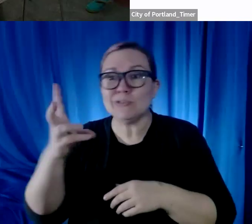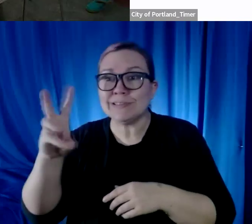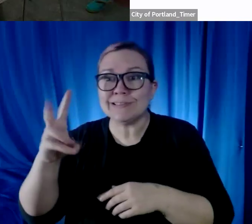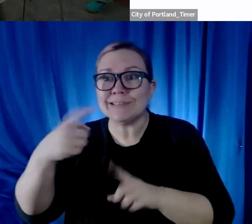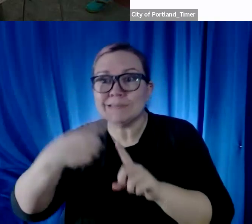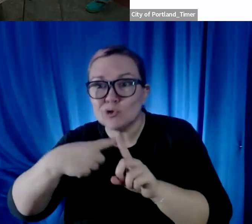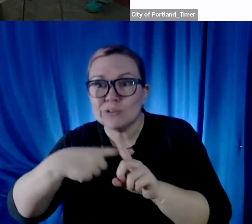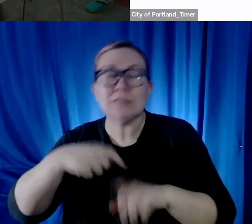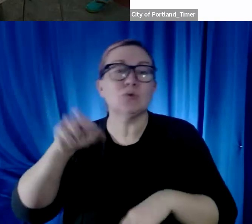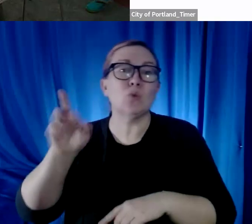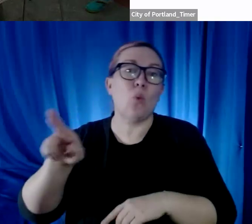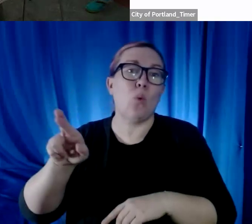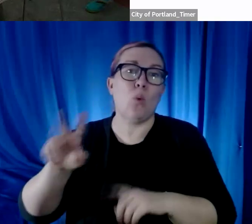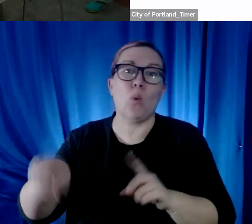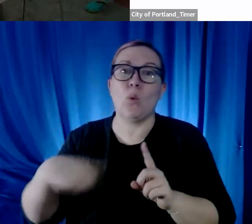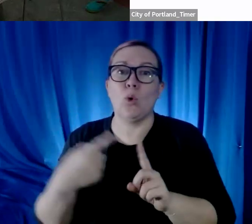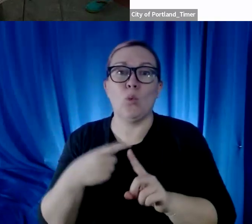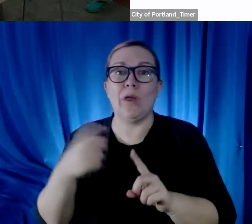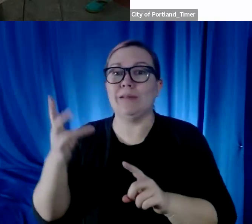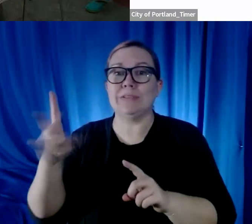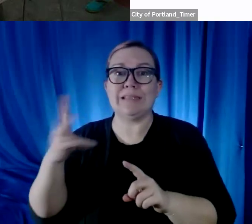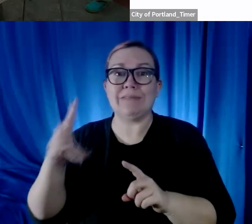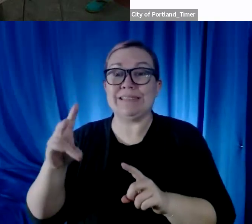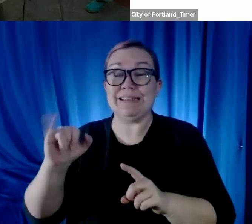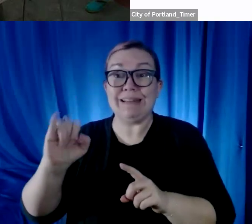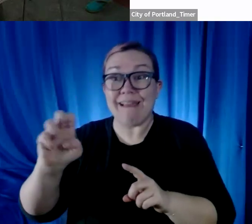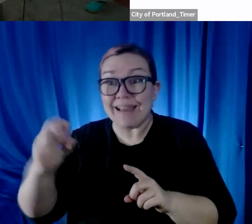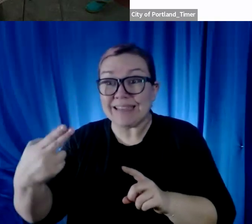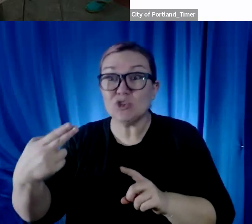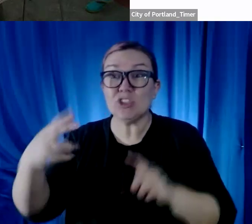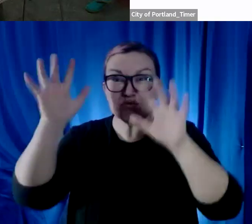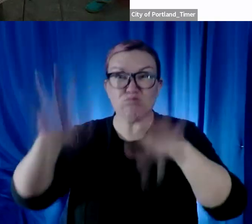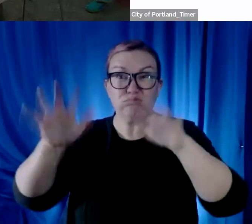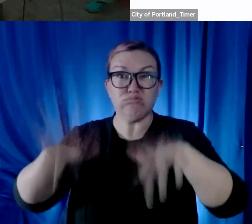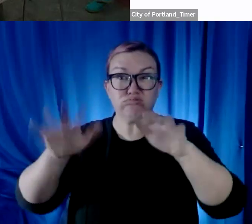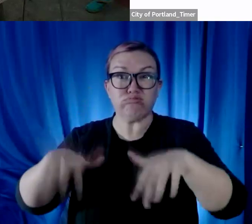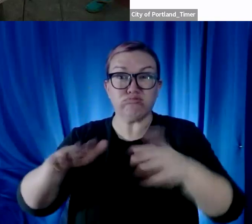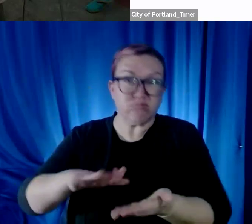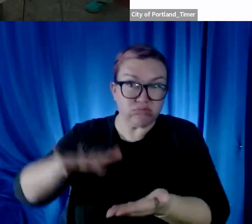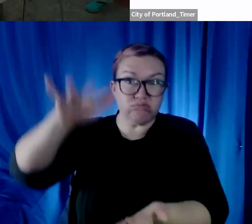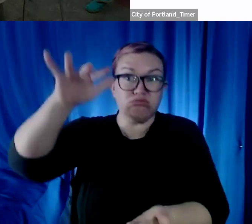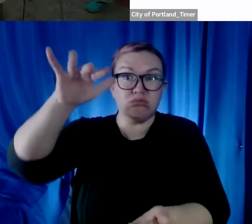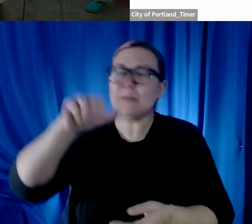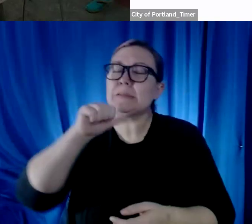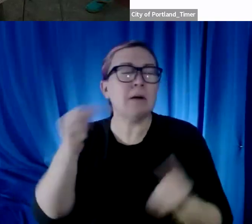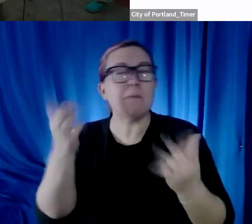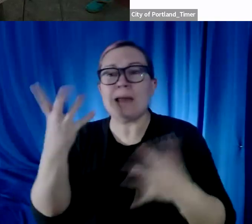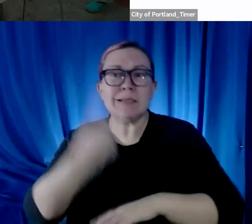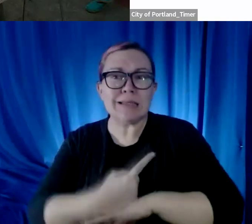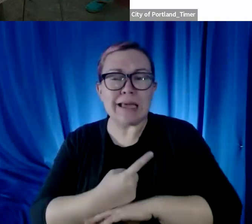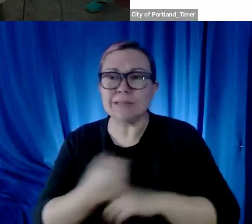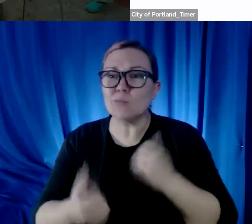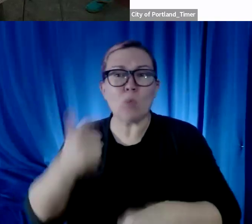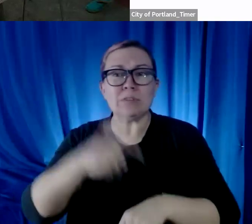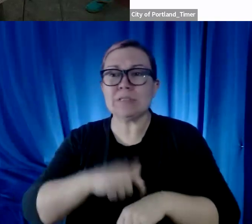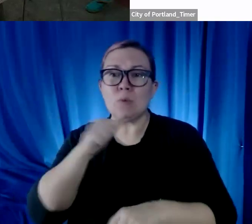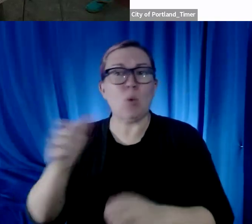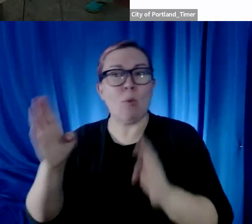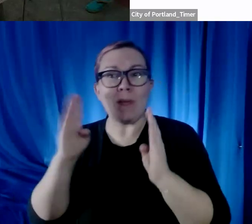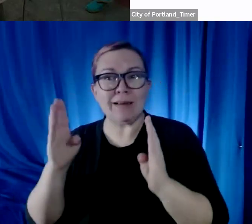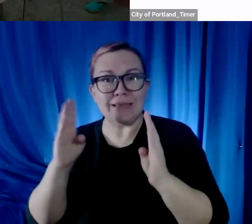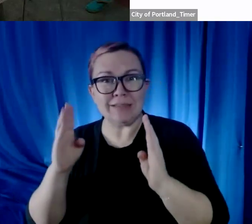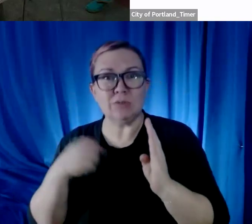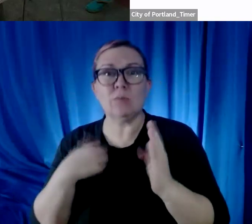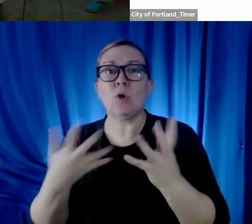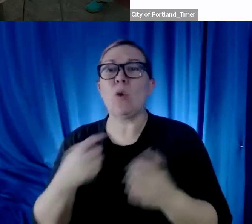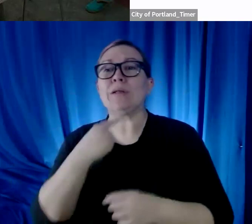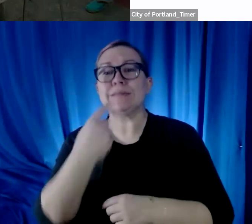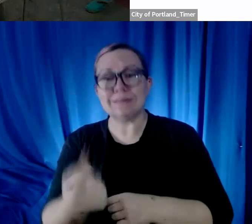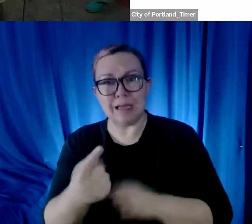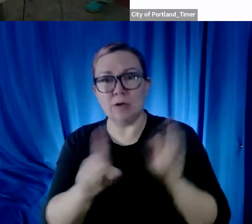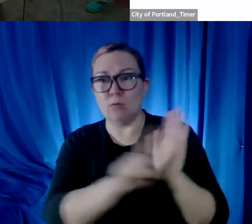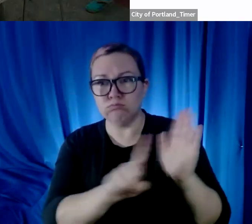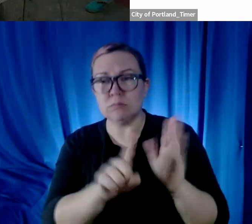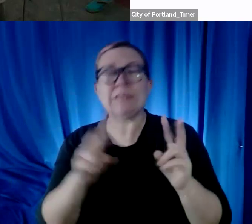Or when 17 inches of rain falls at once. But those are very few days. So most of the time we don't pay attention I want to tell you it's very important.